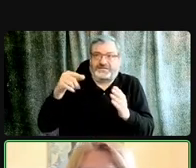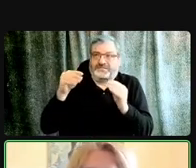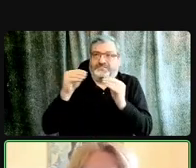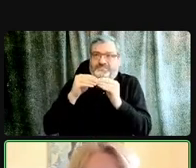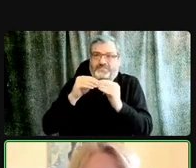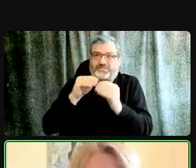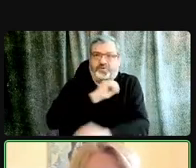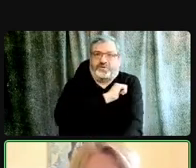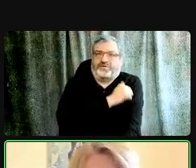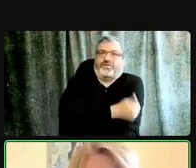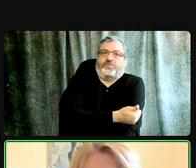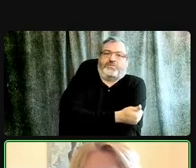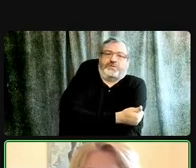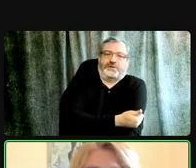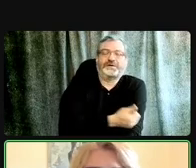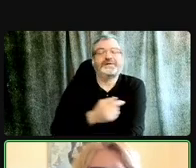So if you think about a physician,